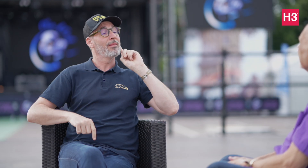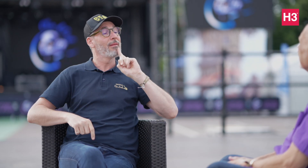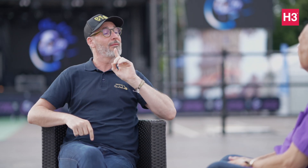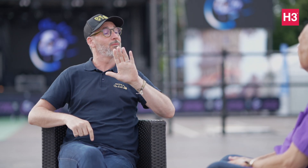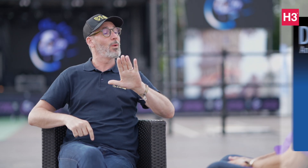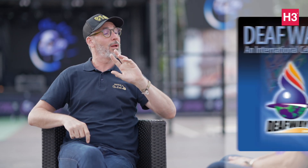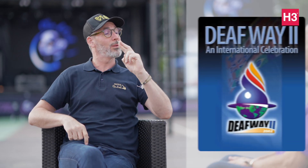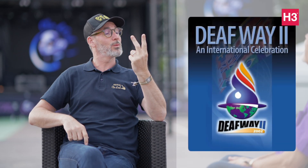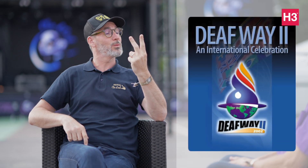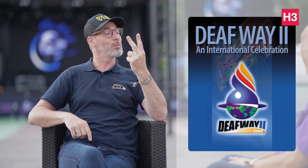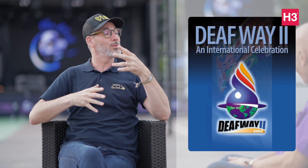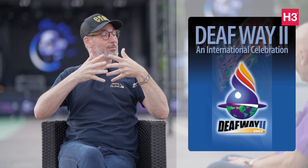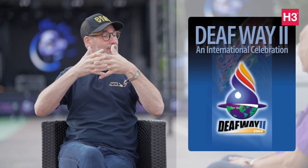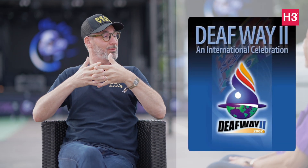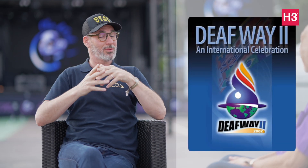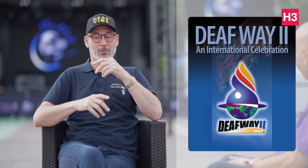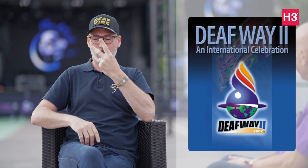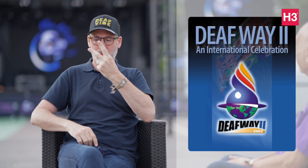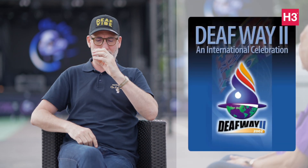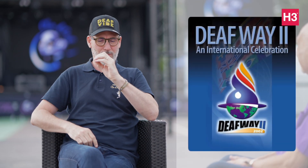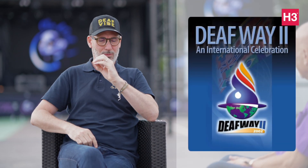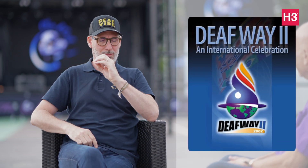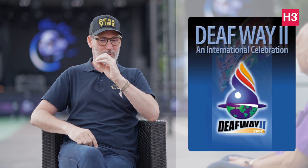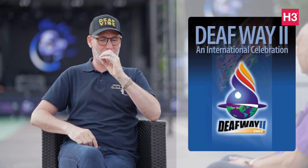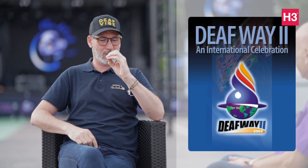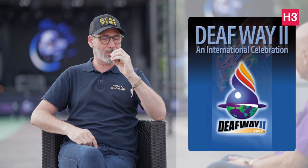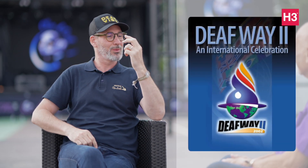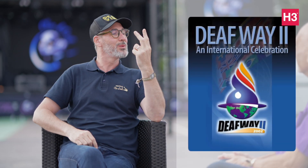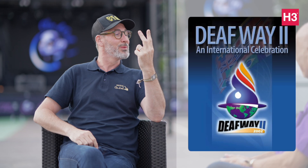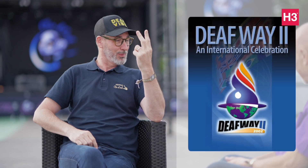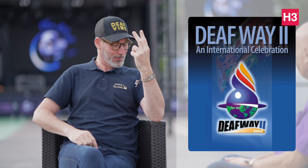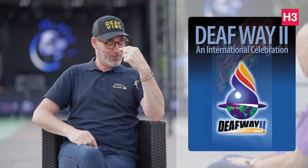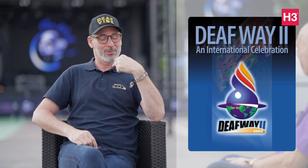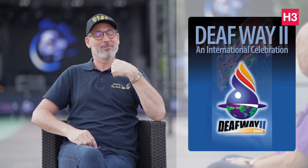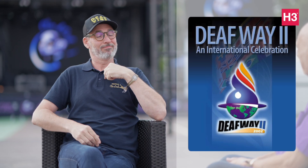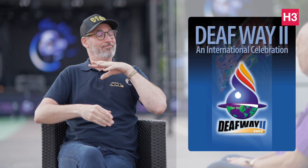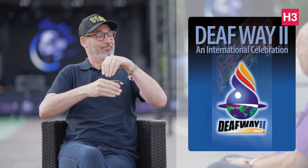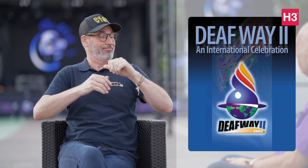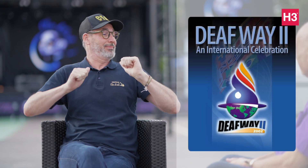Then, in 2003, I attended a major event — Deaf Way 2 in the U.S.